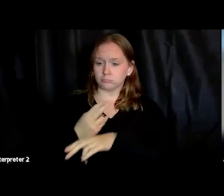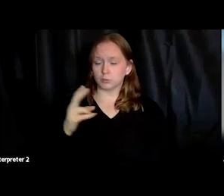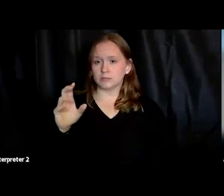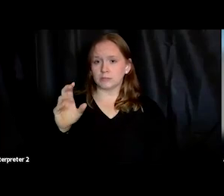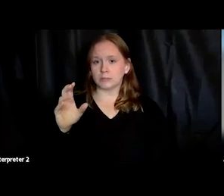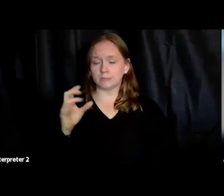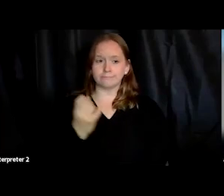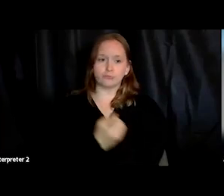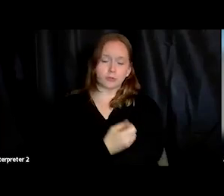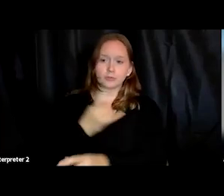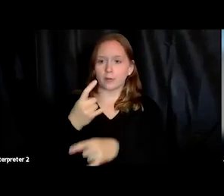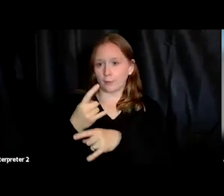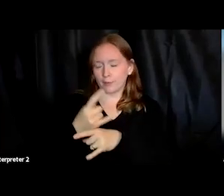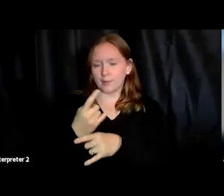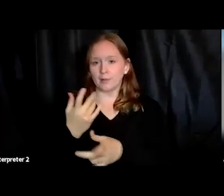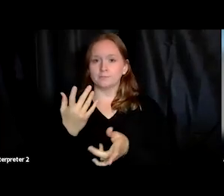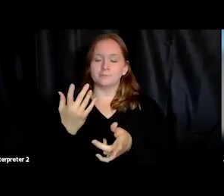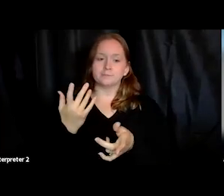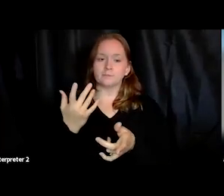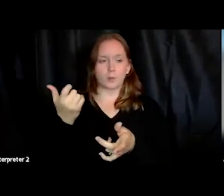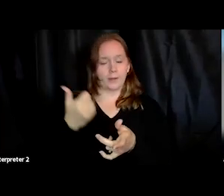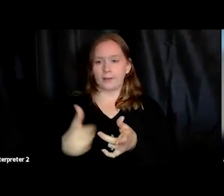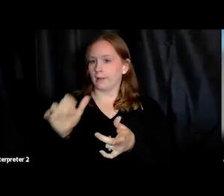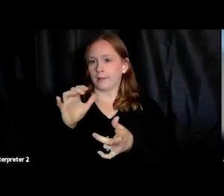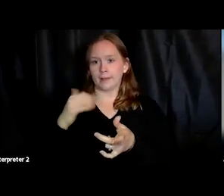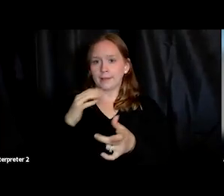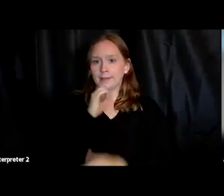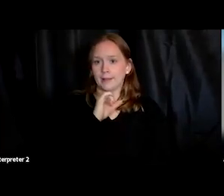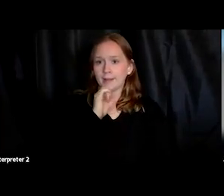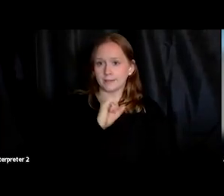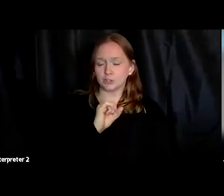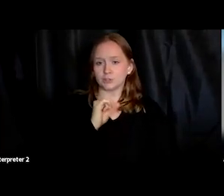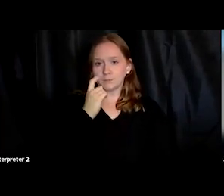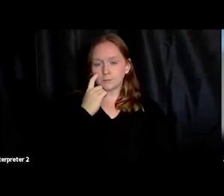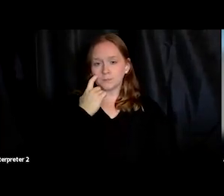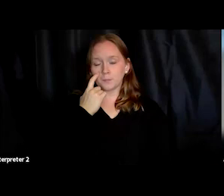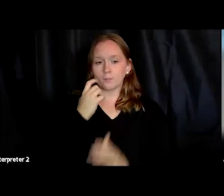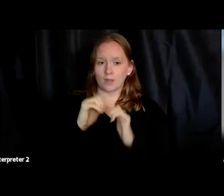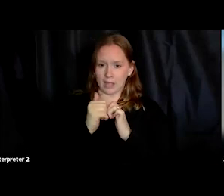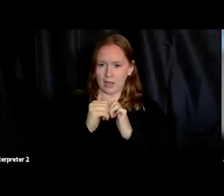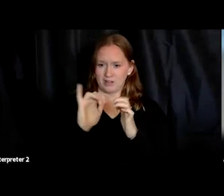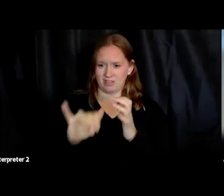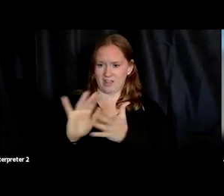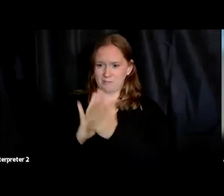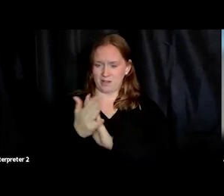or even at any age when they first started using? And how did that lead to a progression in use?